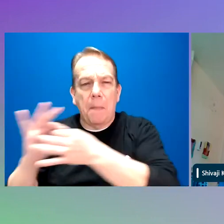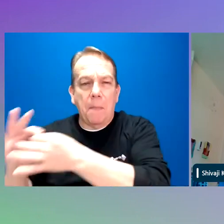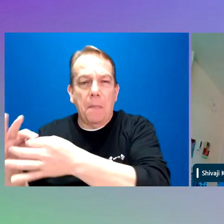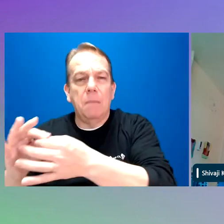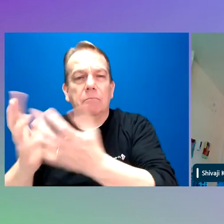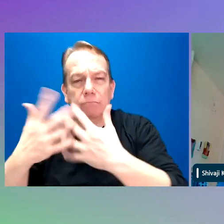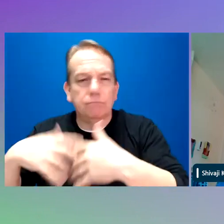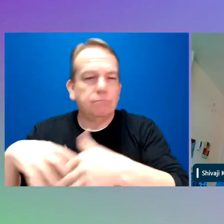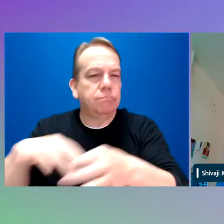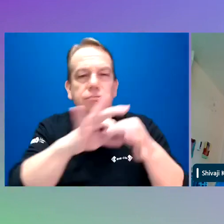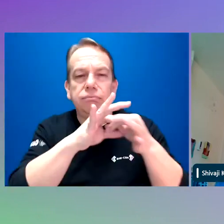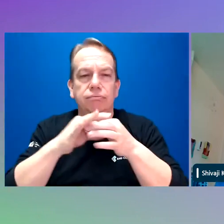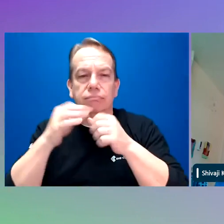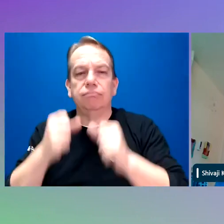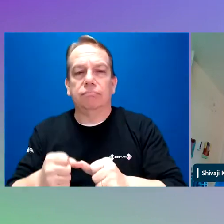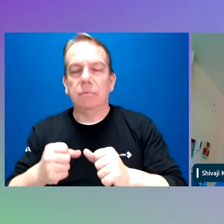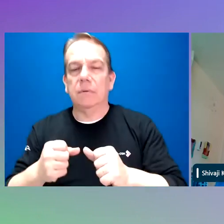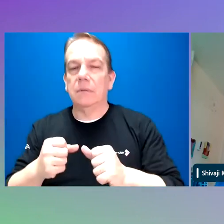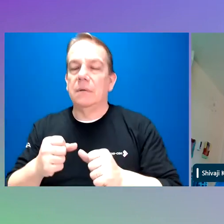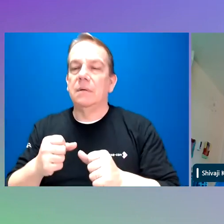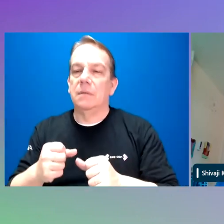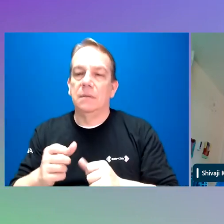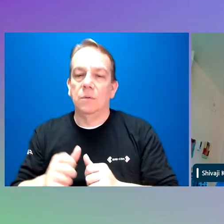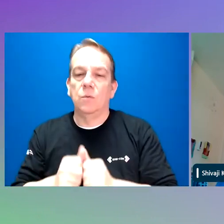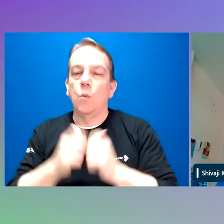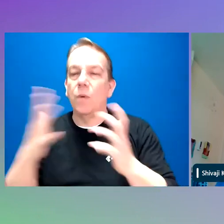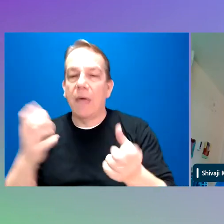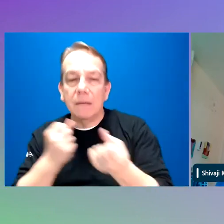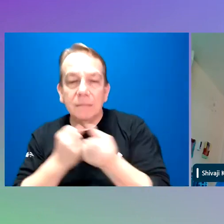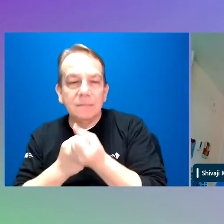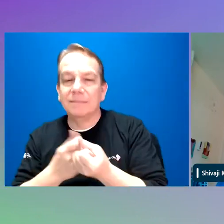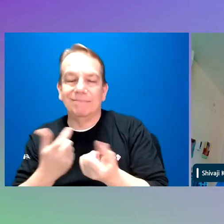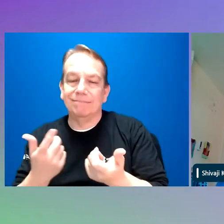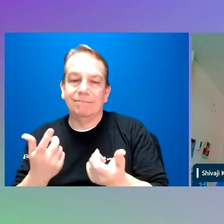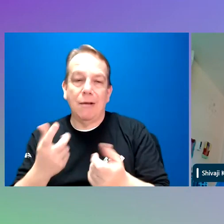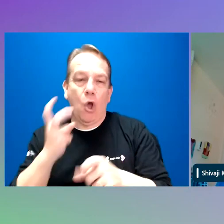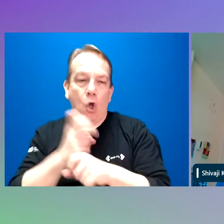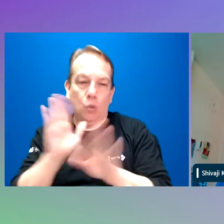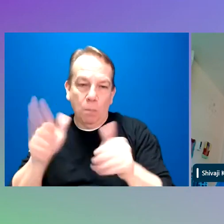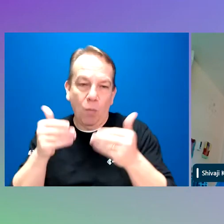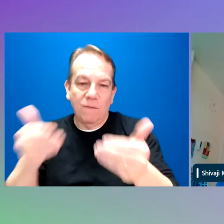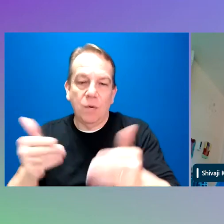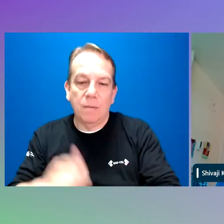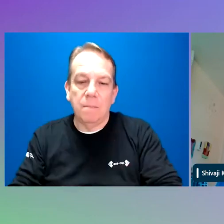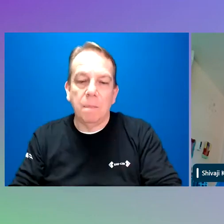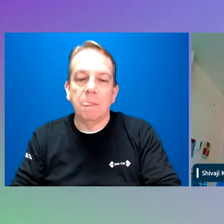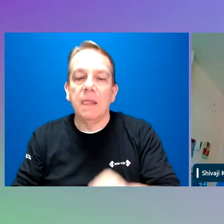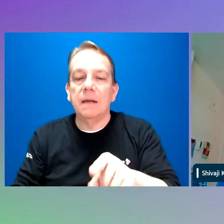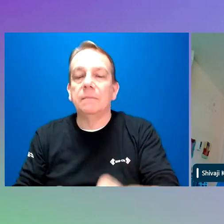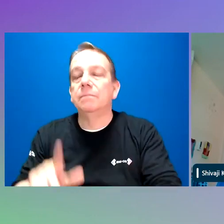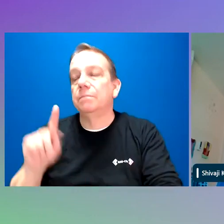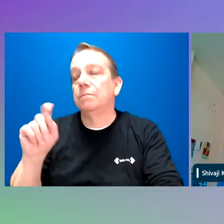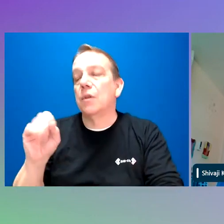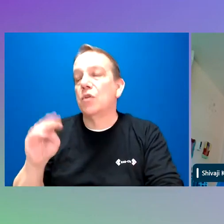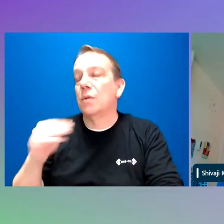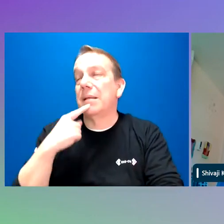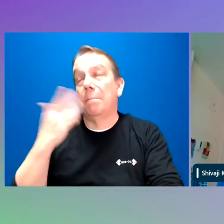say. Agreed. And thank you. This may have been answered in your